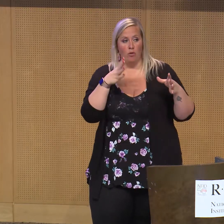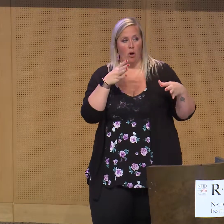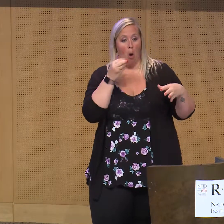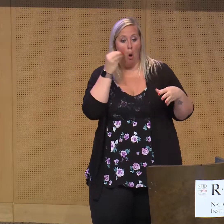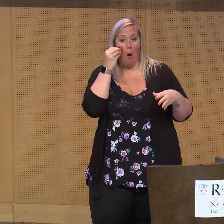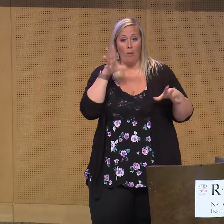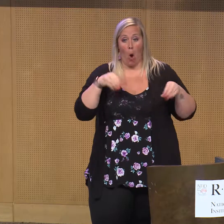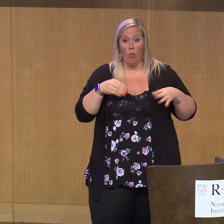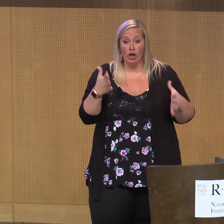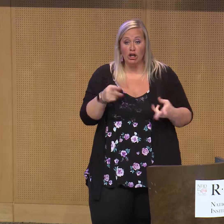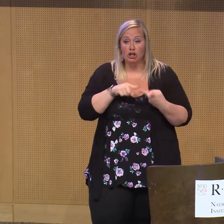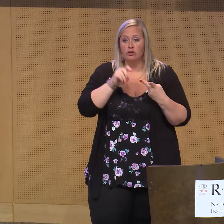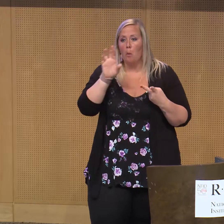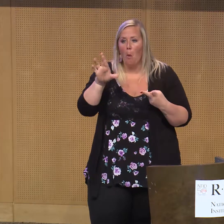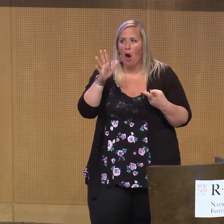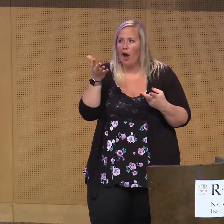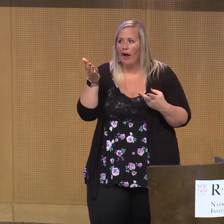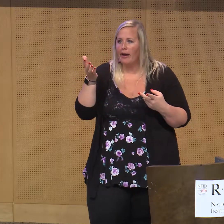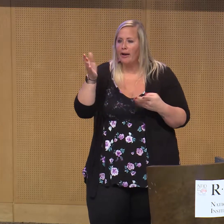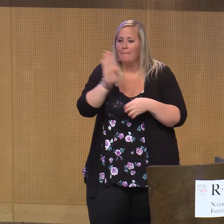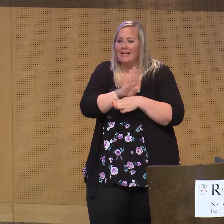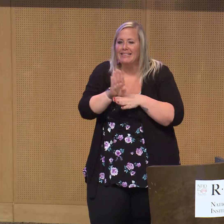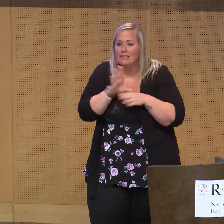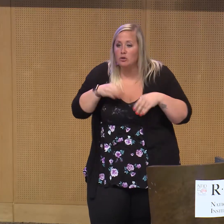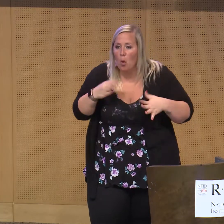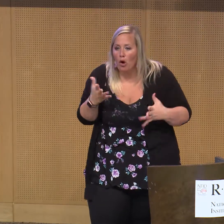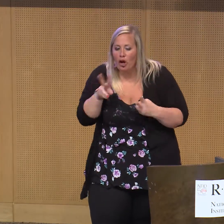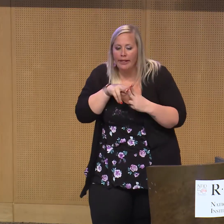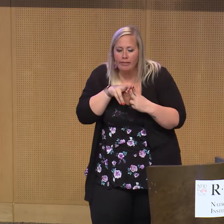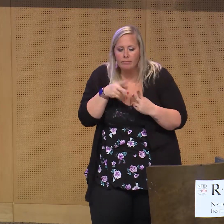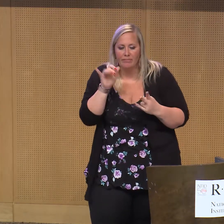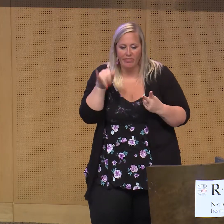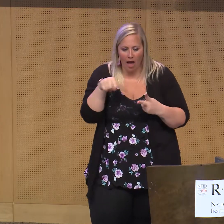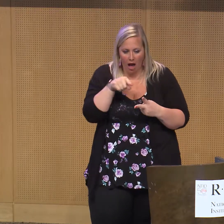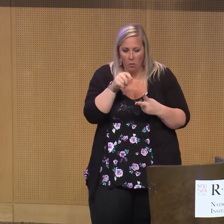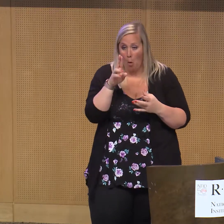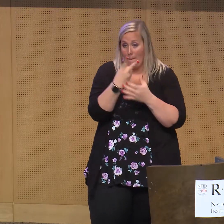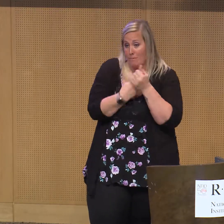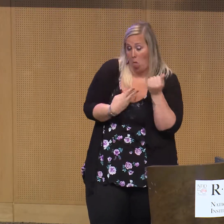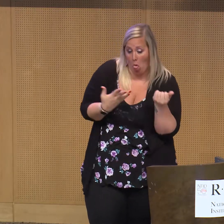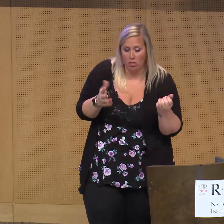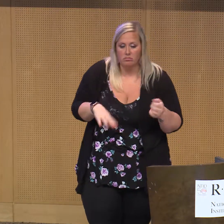Is it for residential or is it for businesses? Or is it both?